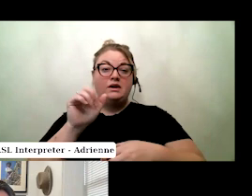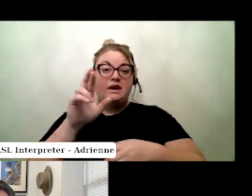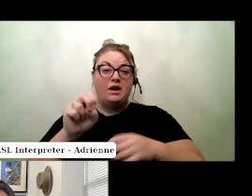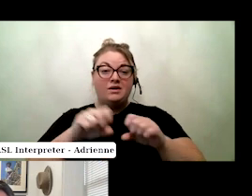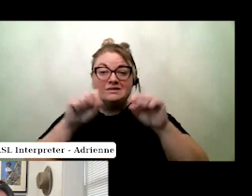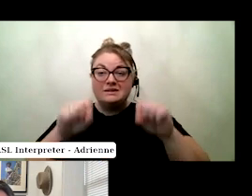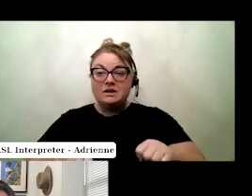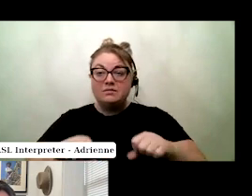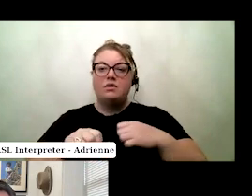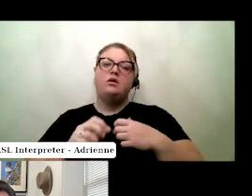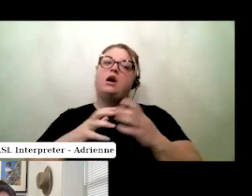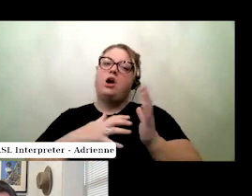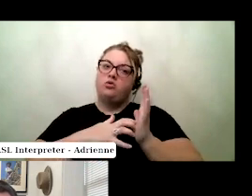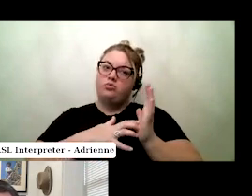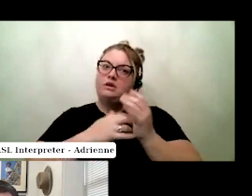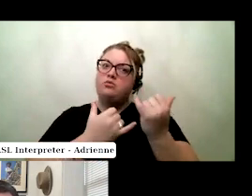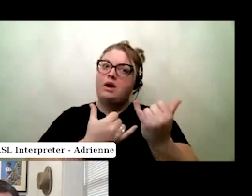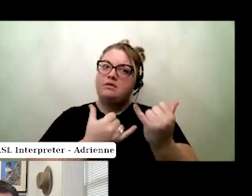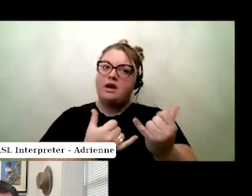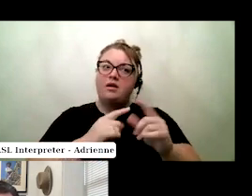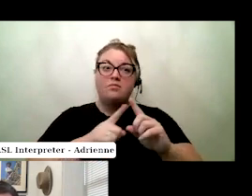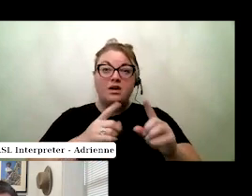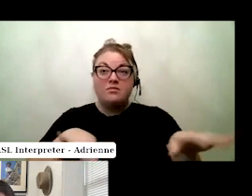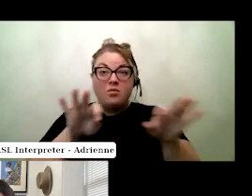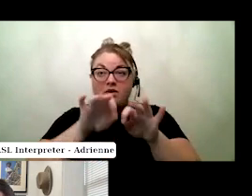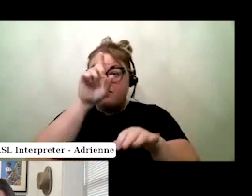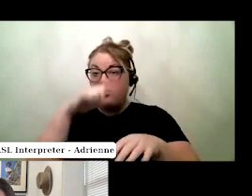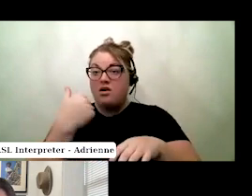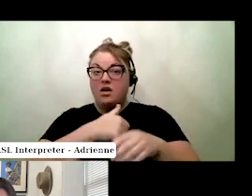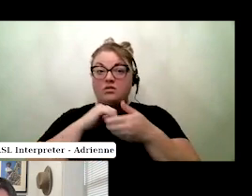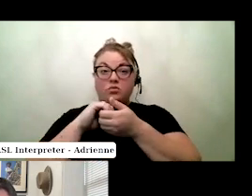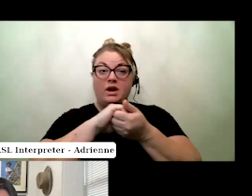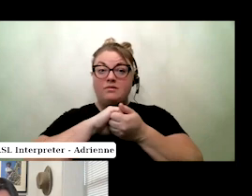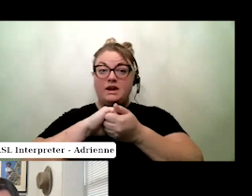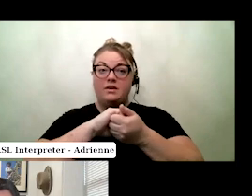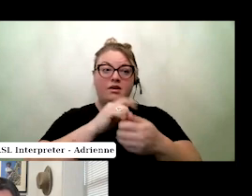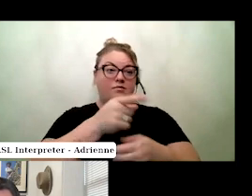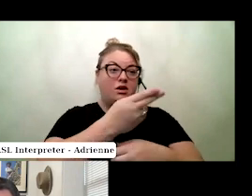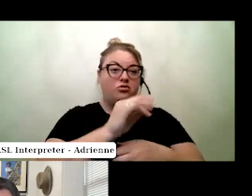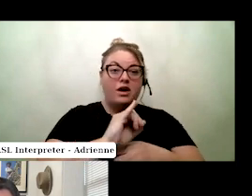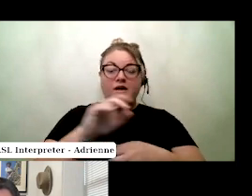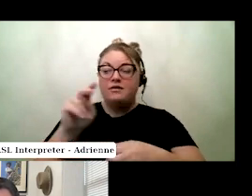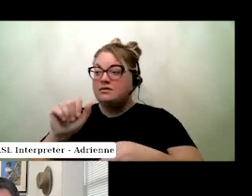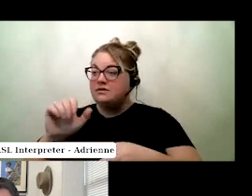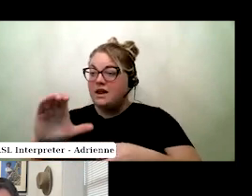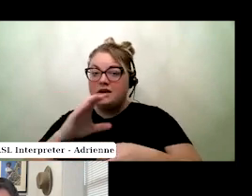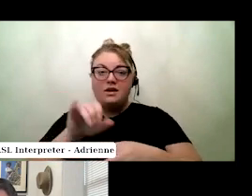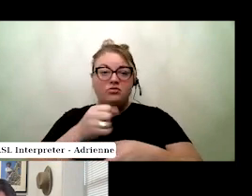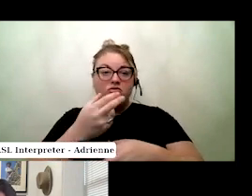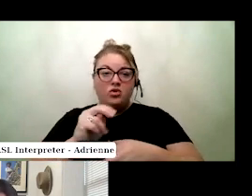That makes it even more important to come together, such as Phi and our colleagues and supporters at Johnny Hartford Foundation have done here.